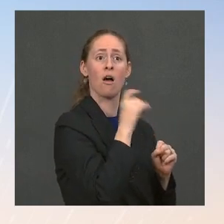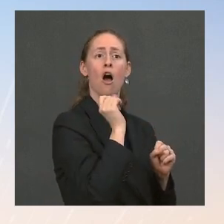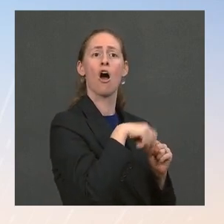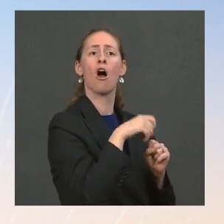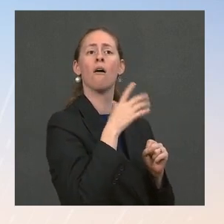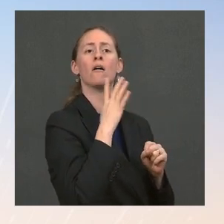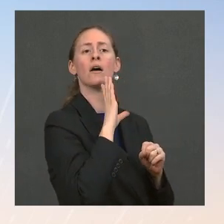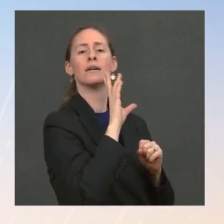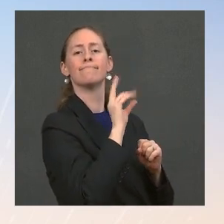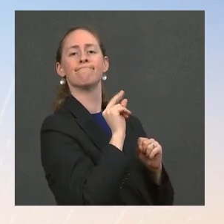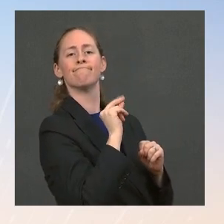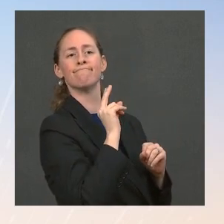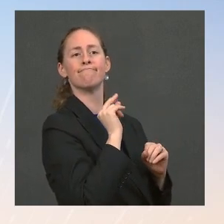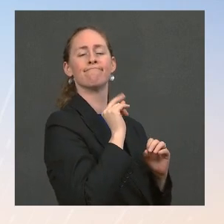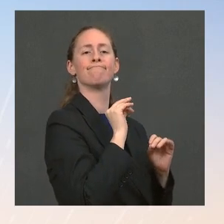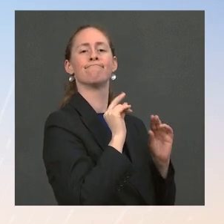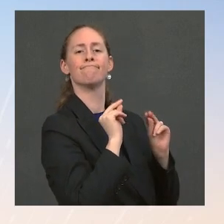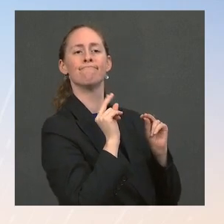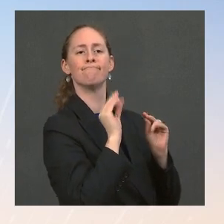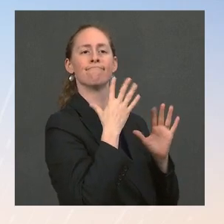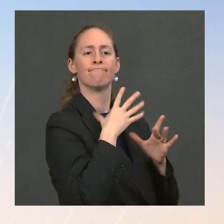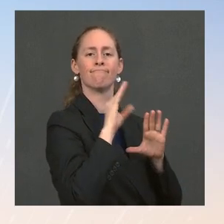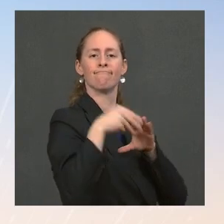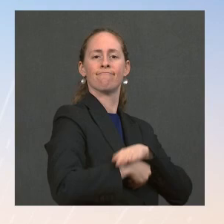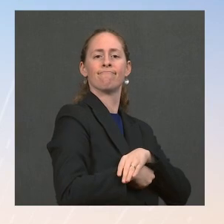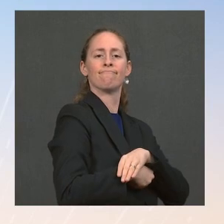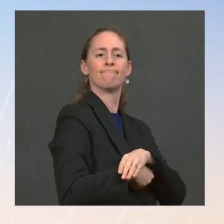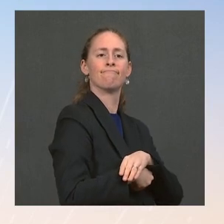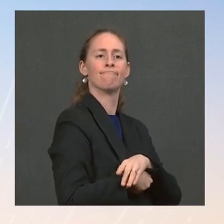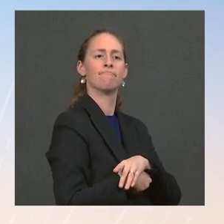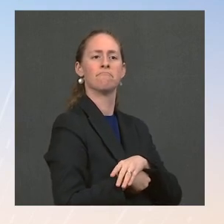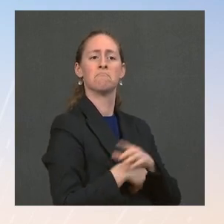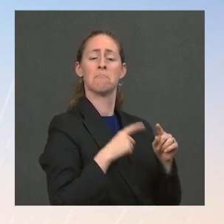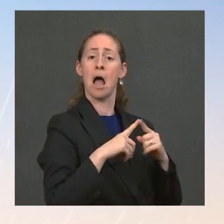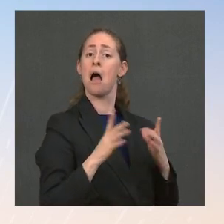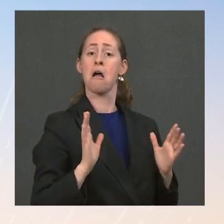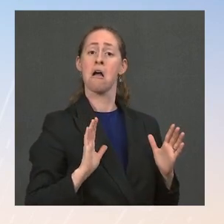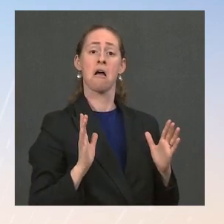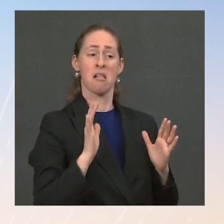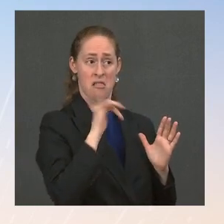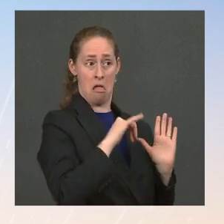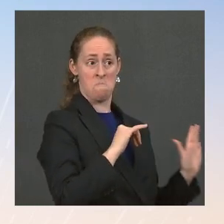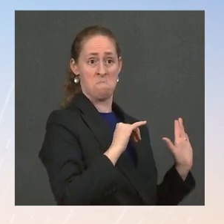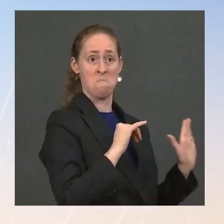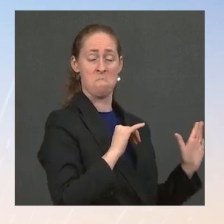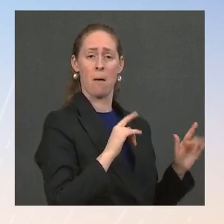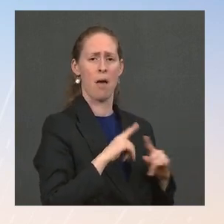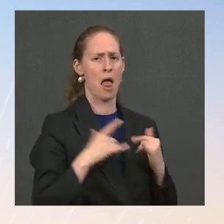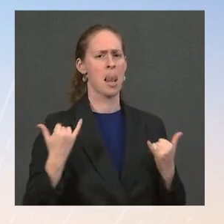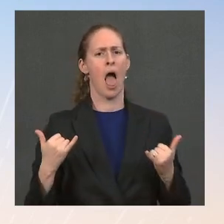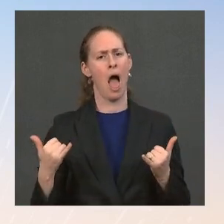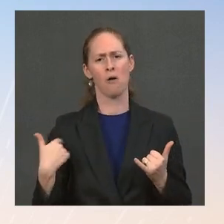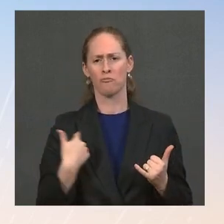would have a period of time to review that request. But in terms of the details of them, I'd point you to the Select Committee for more specifics.